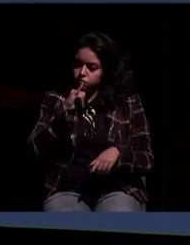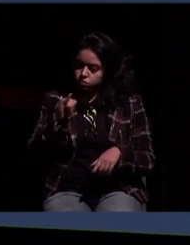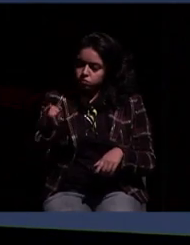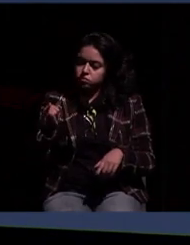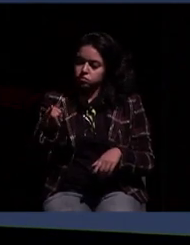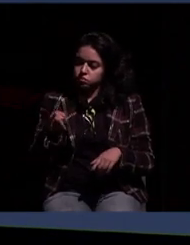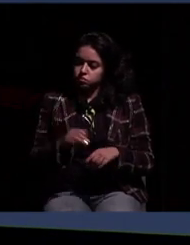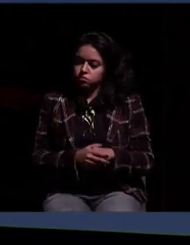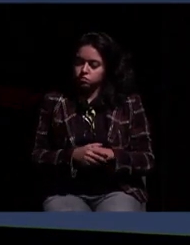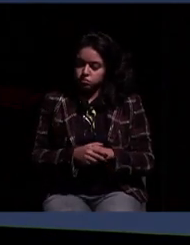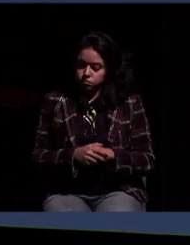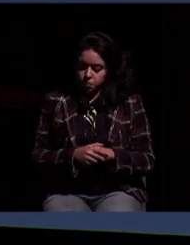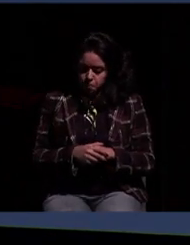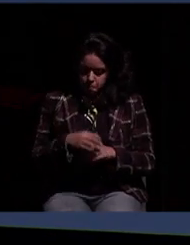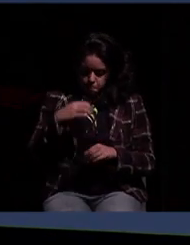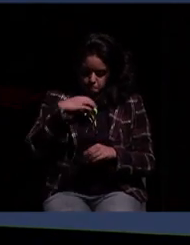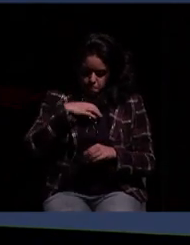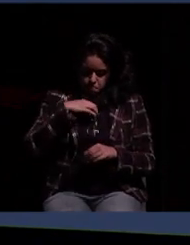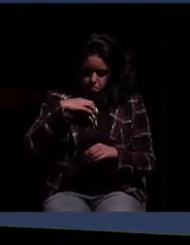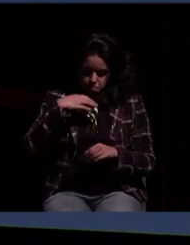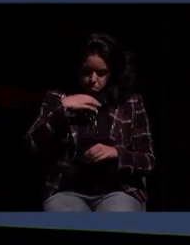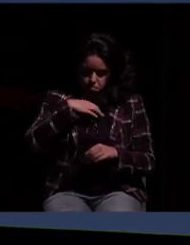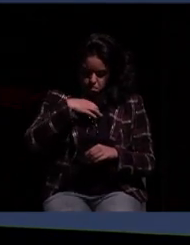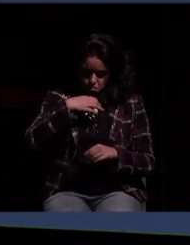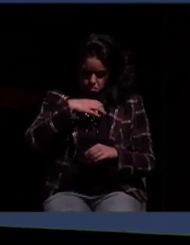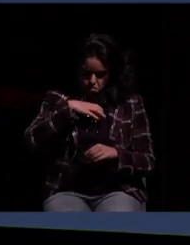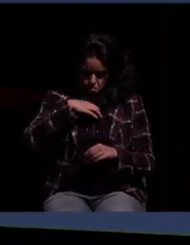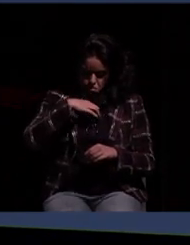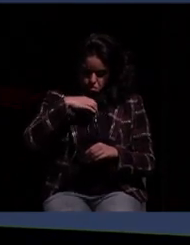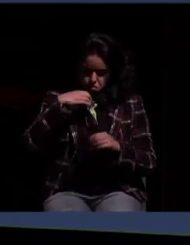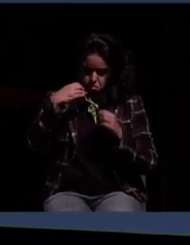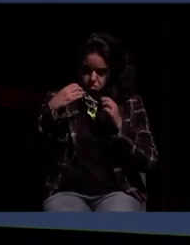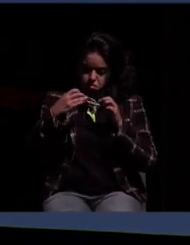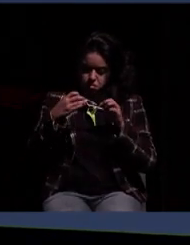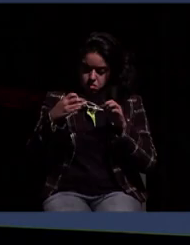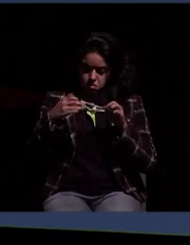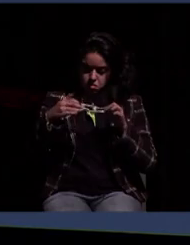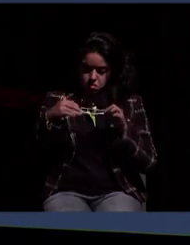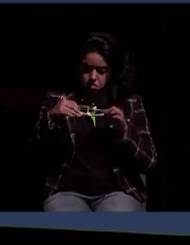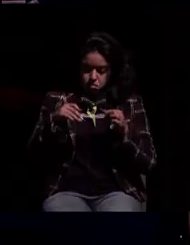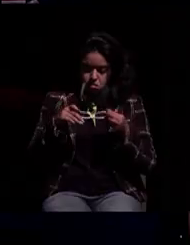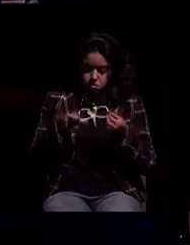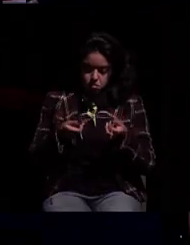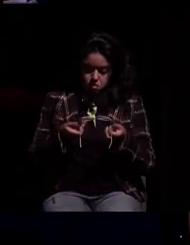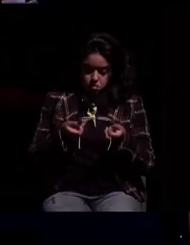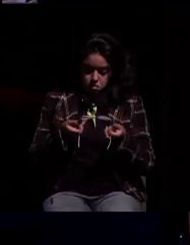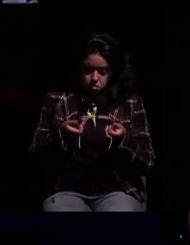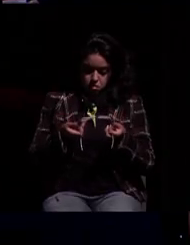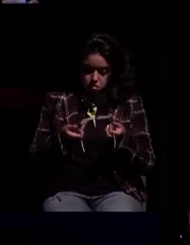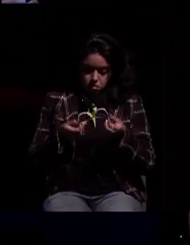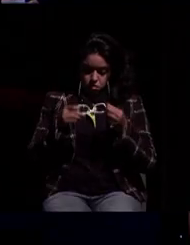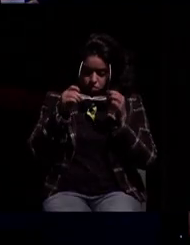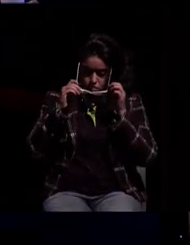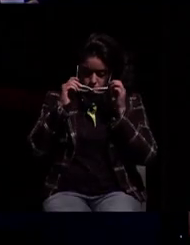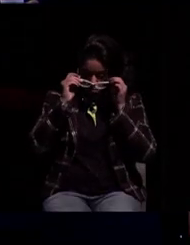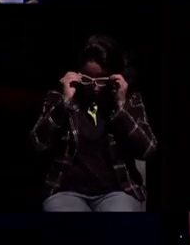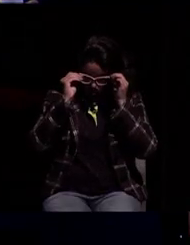about my experiences and how we - in our dialogue with the theory